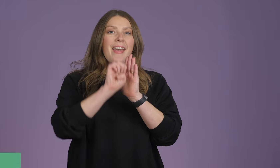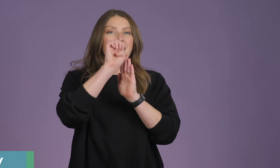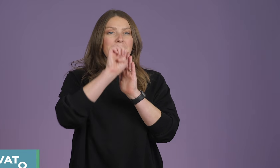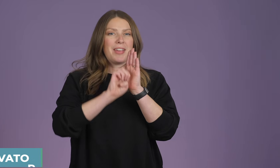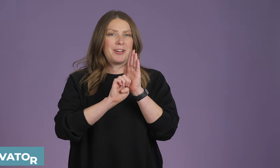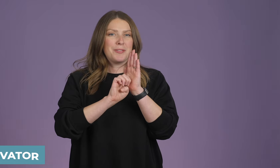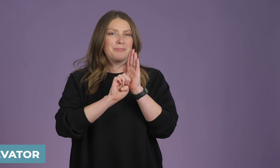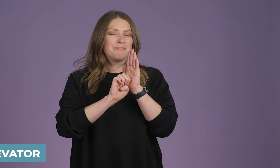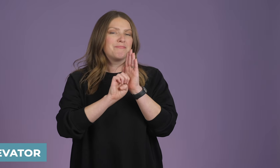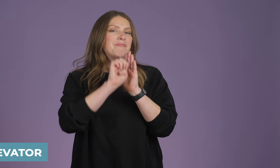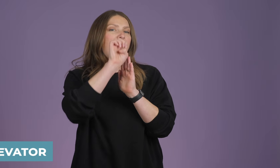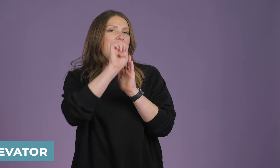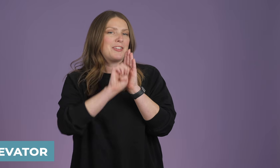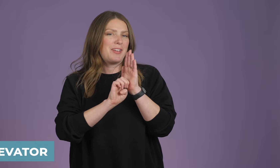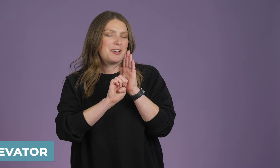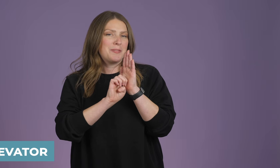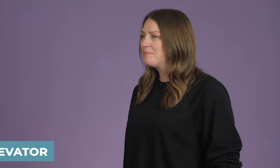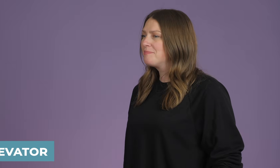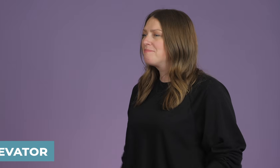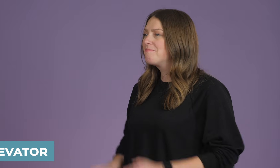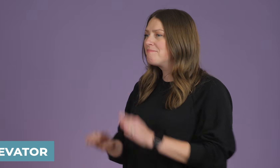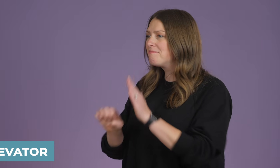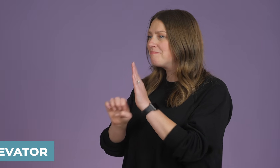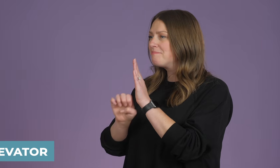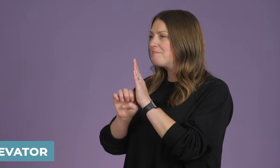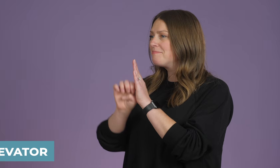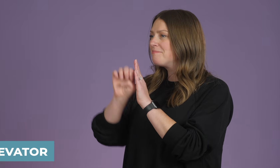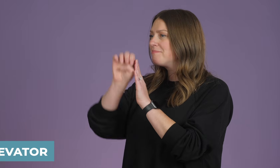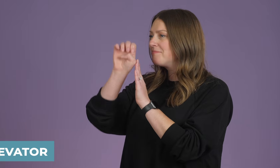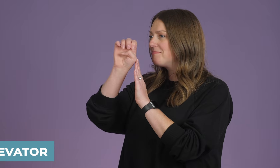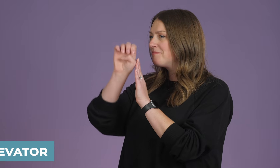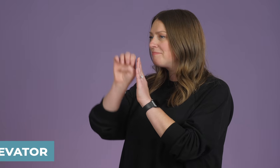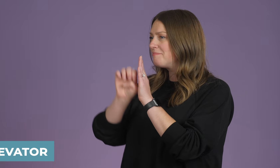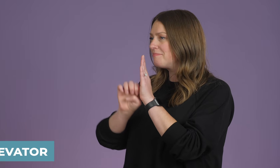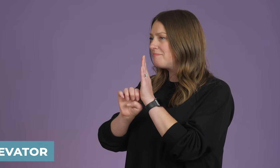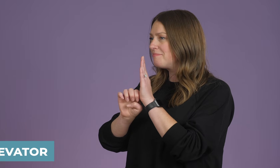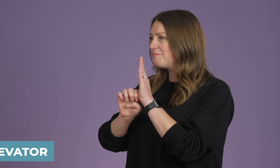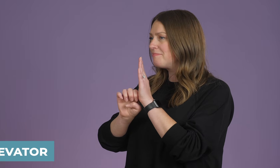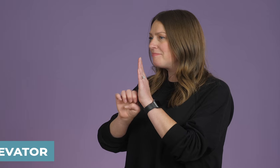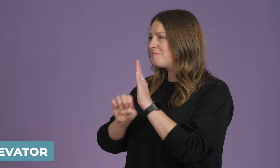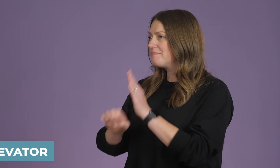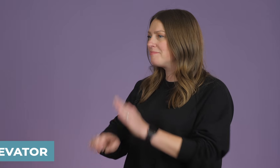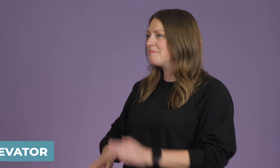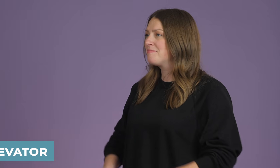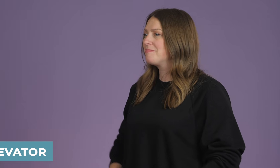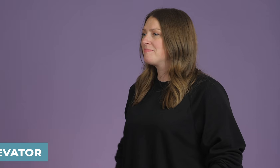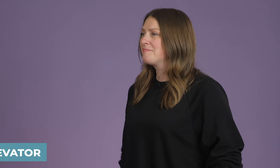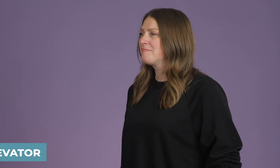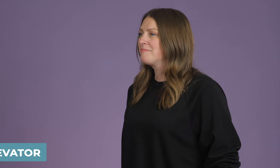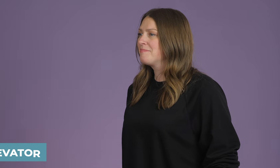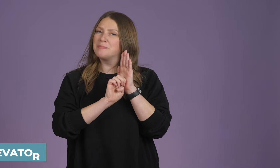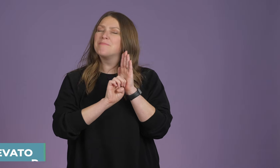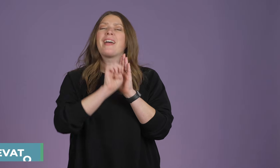Elevator. Elevator It's an E-hand going up and down like an elevator.